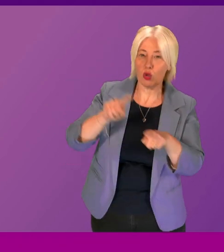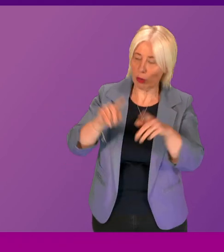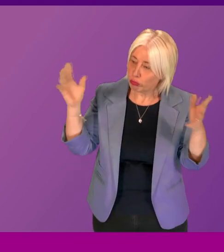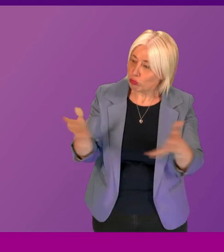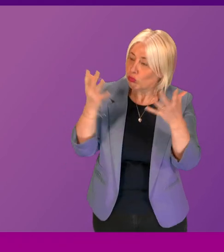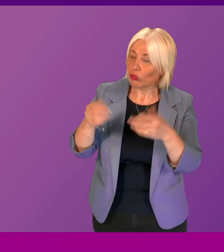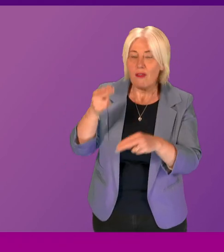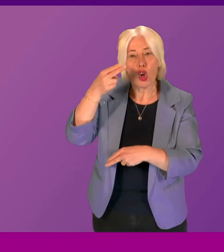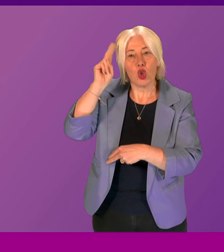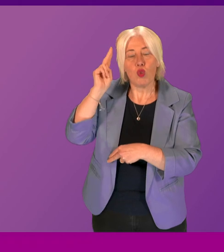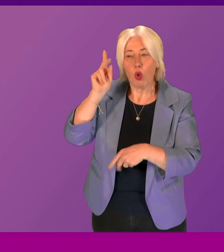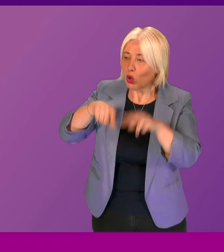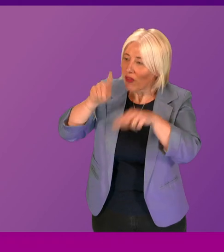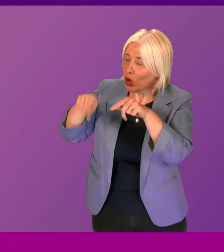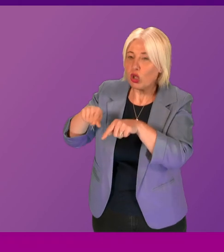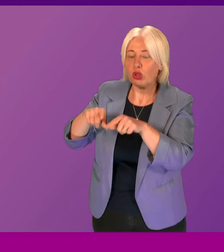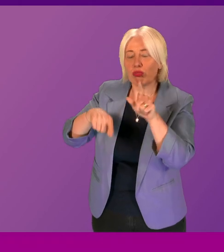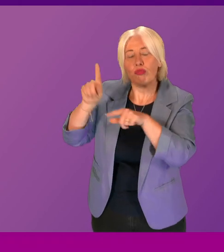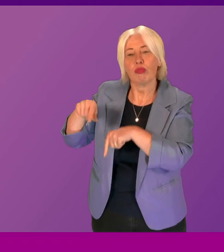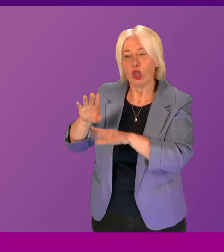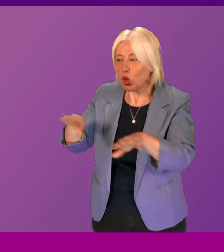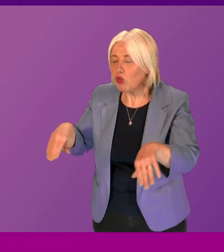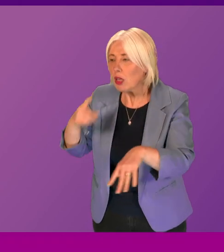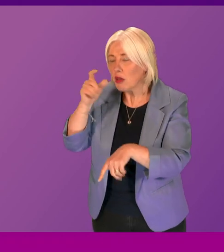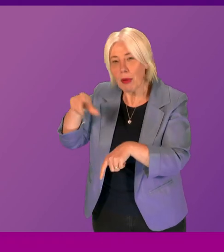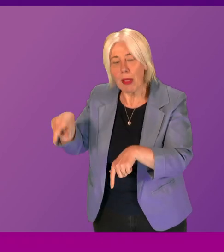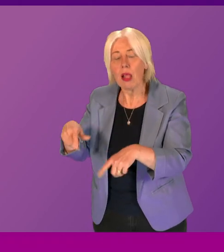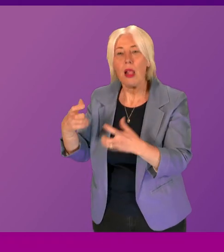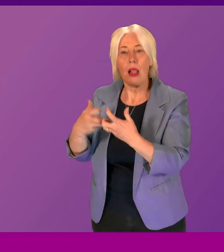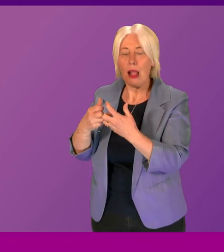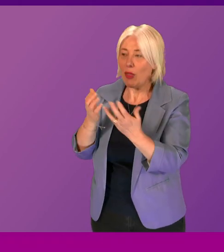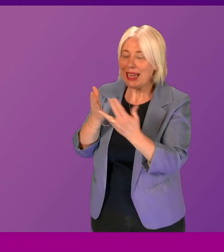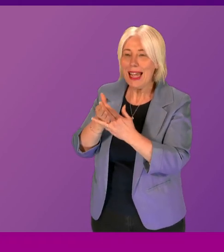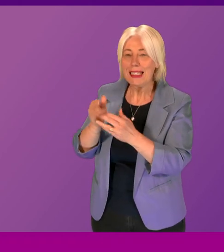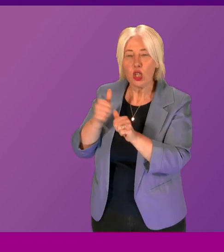children and young people, including on how quickly they can access the support that I have mentioned.